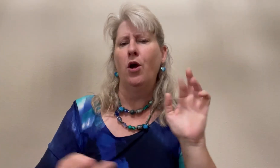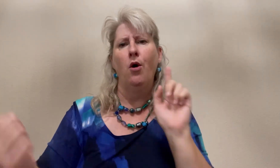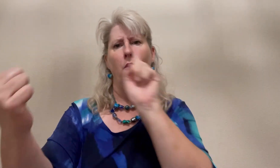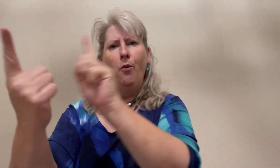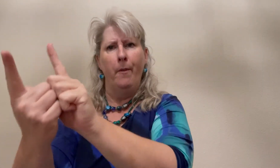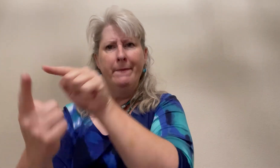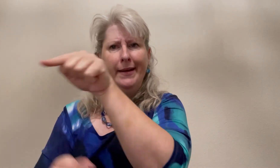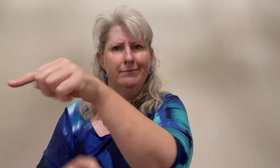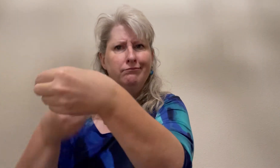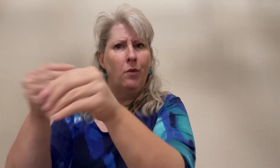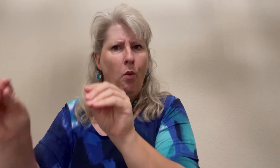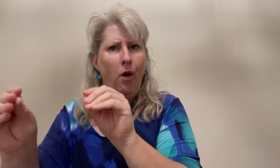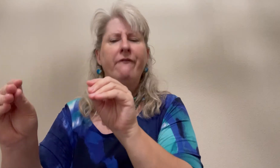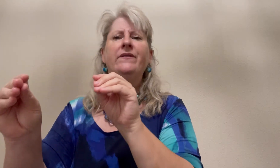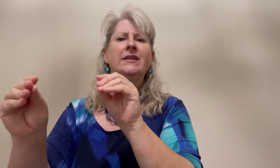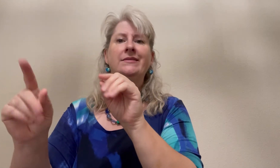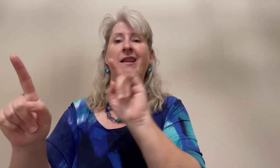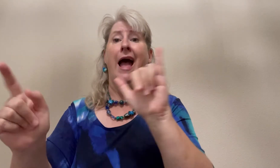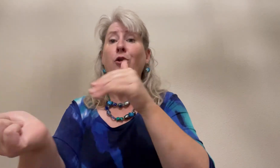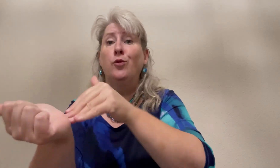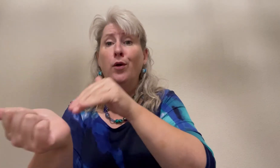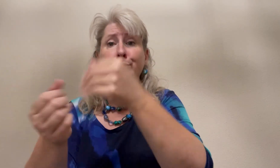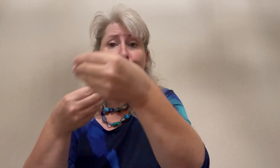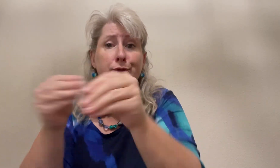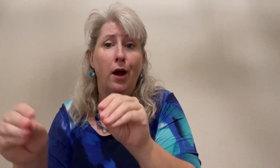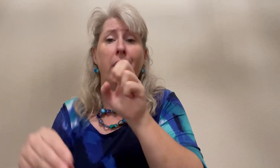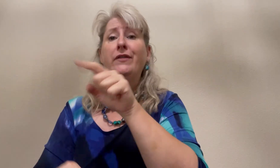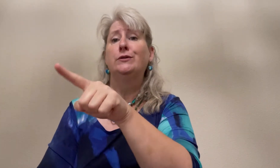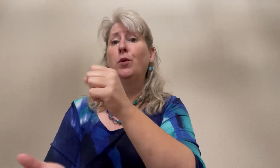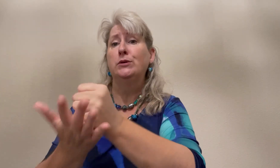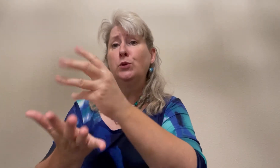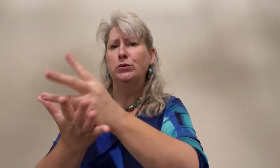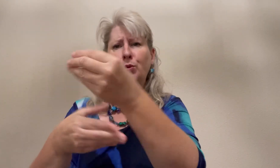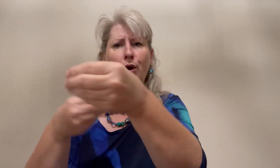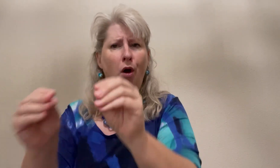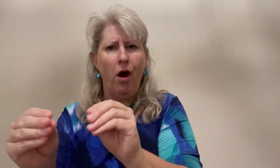or site visits (such as doctor's or social worker's office).